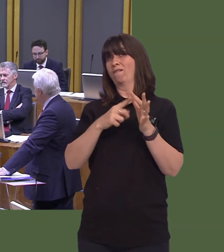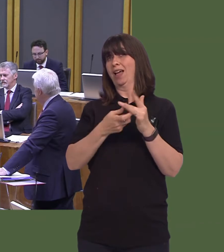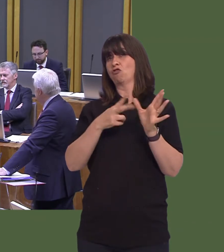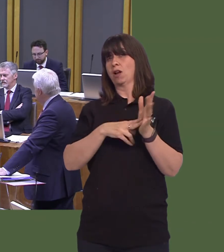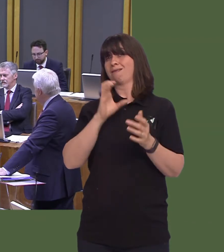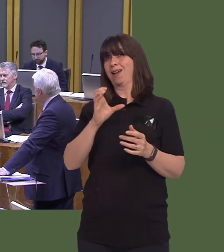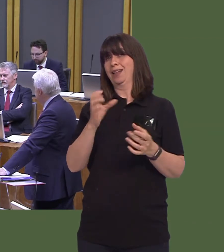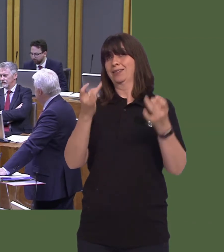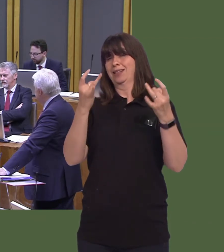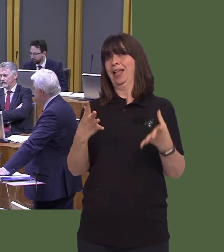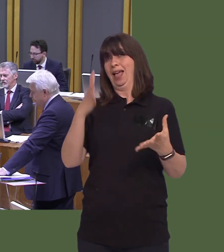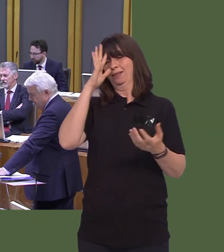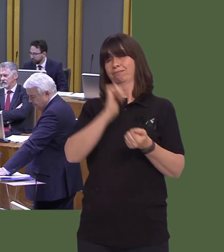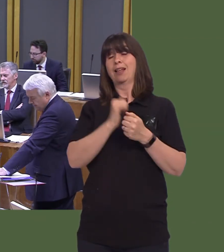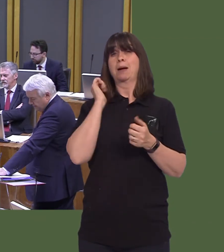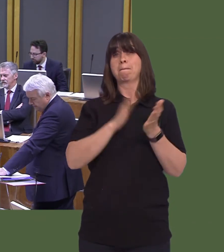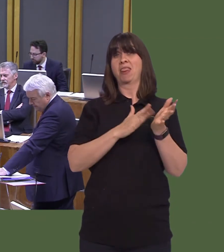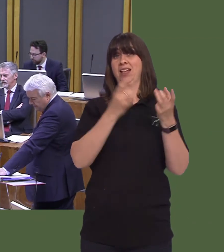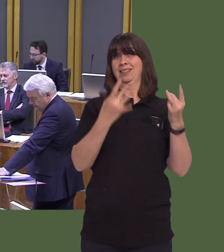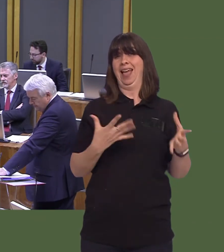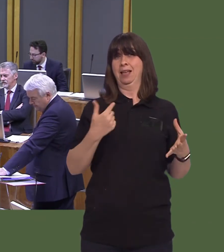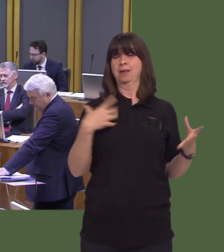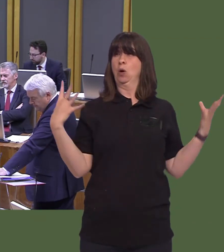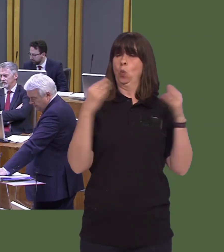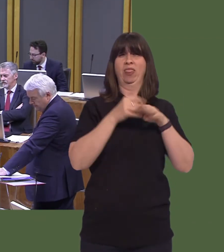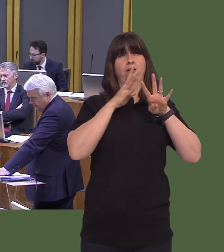On Mother's Day, I joined hundreds of others on a walk in memory of Lesley Woolcock from